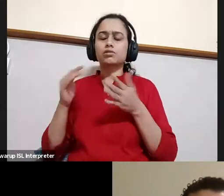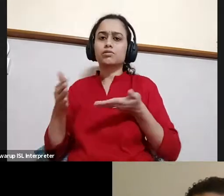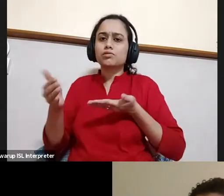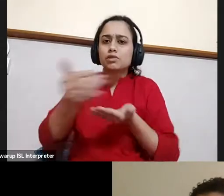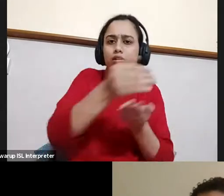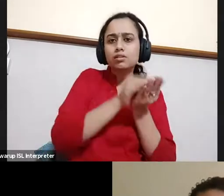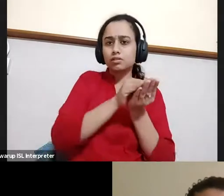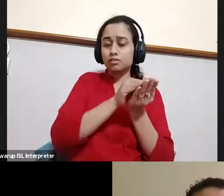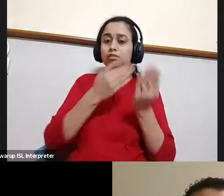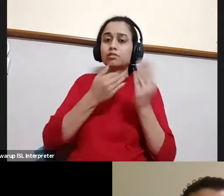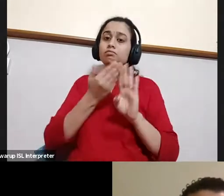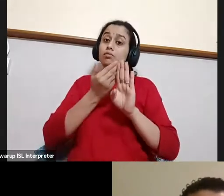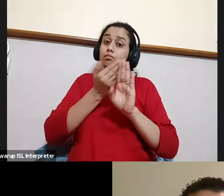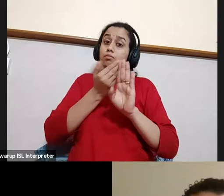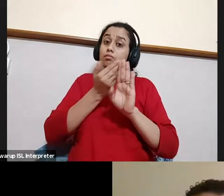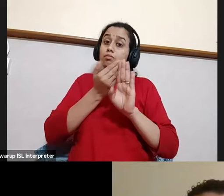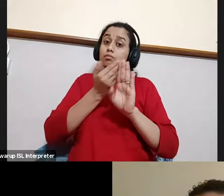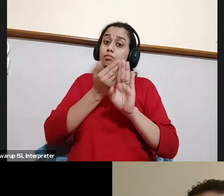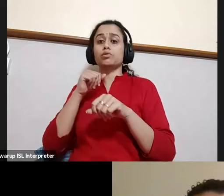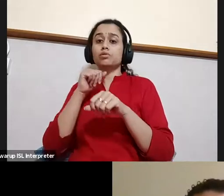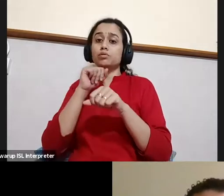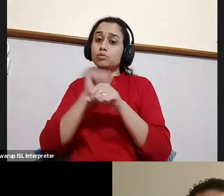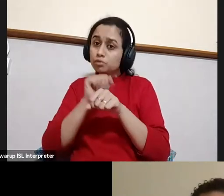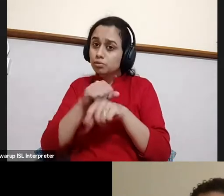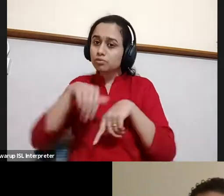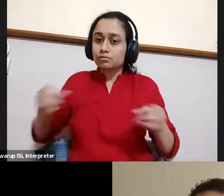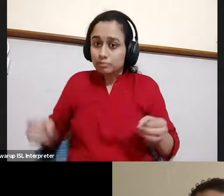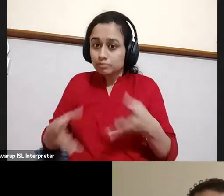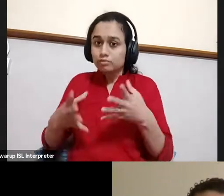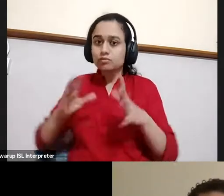before sort of you started engaging with it and what were your initial inclination I know you